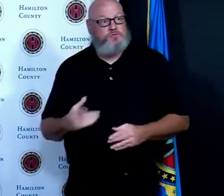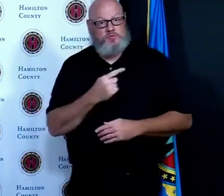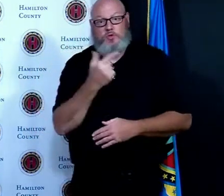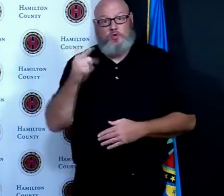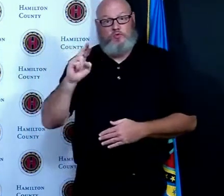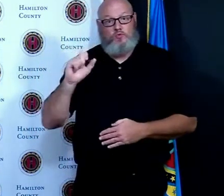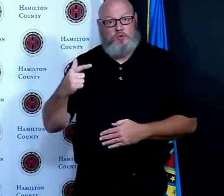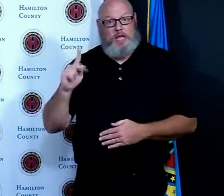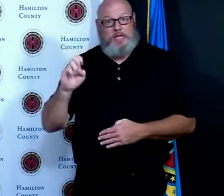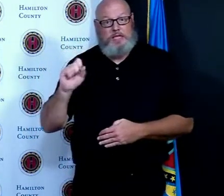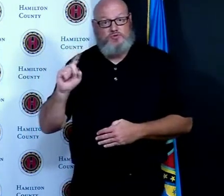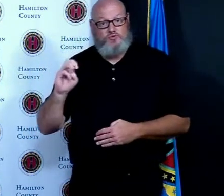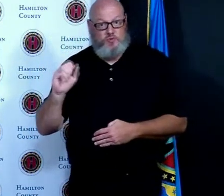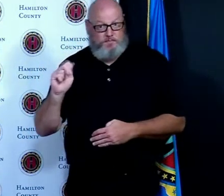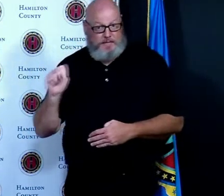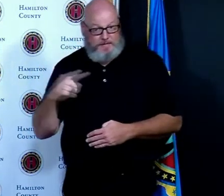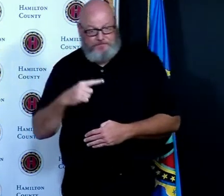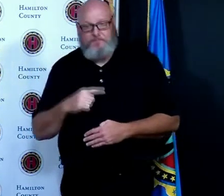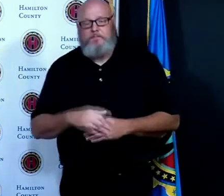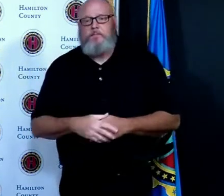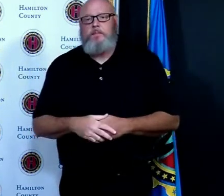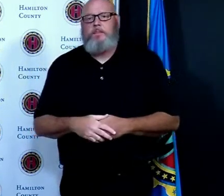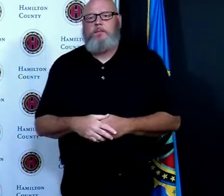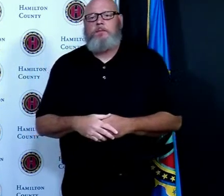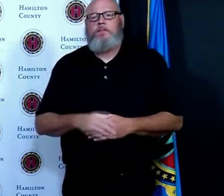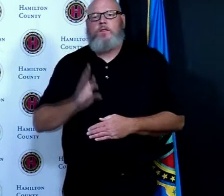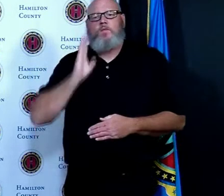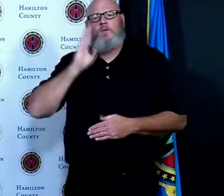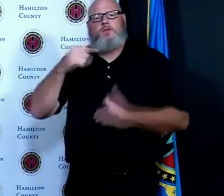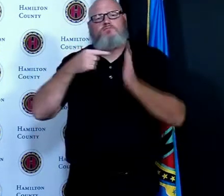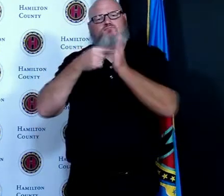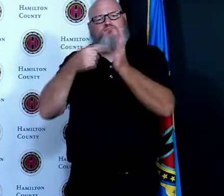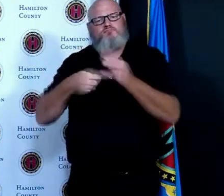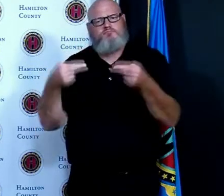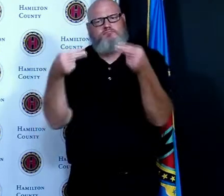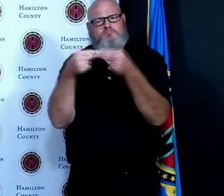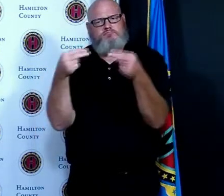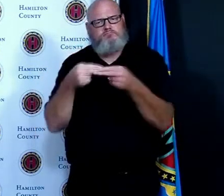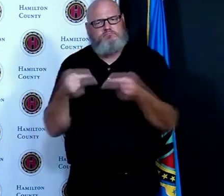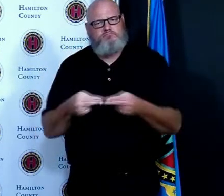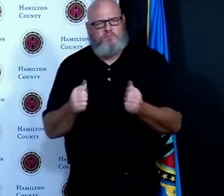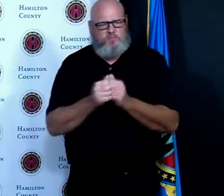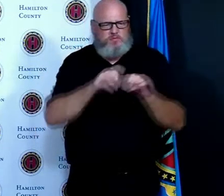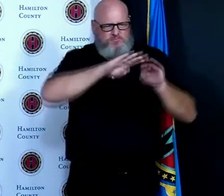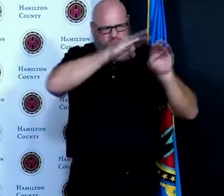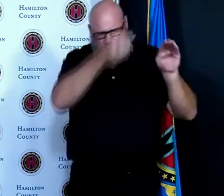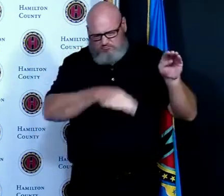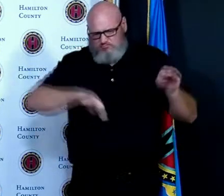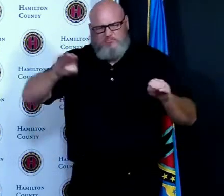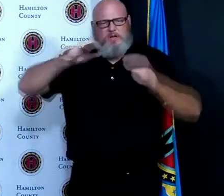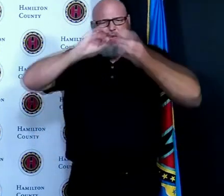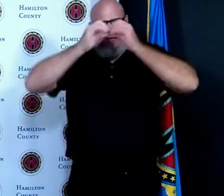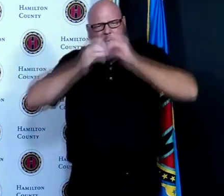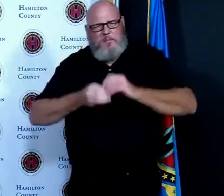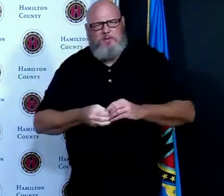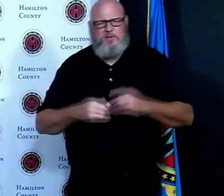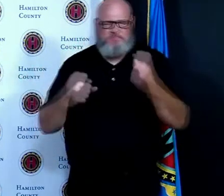numbers and trends we also have Dr Richard Lofgren with us he's the President and CEO of UC Health